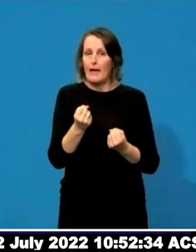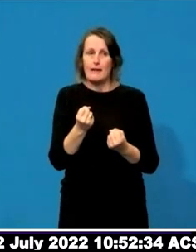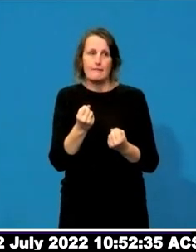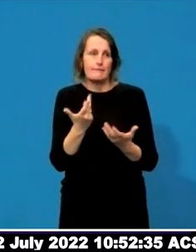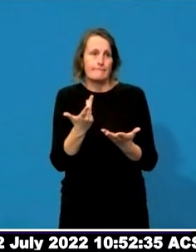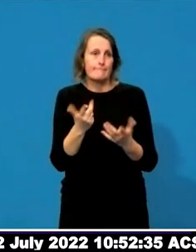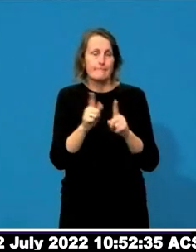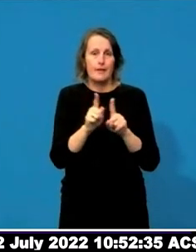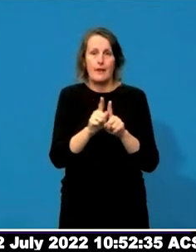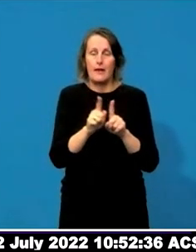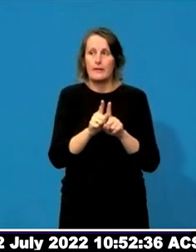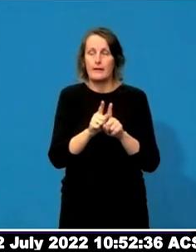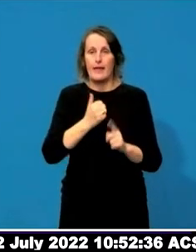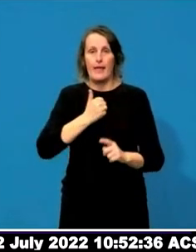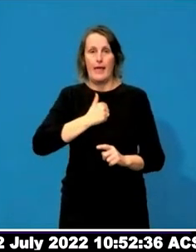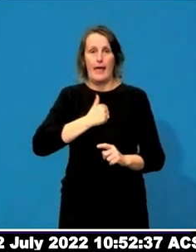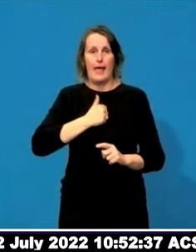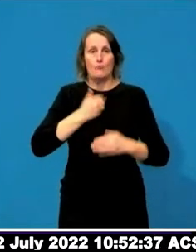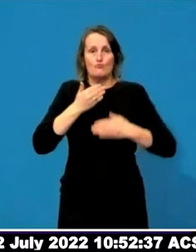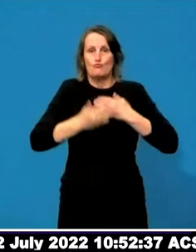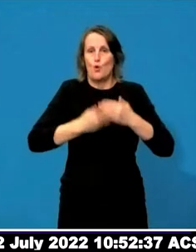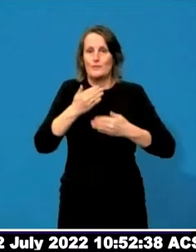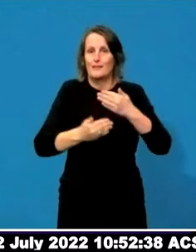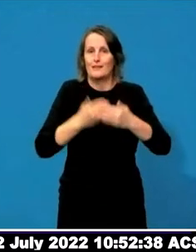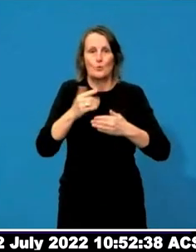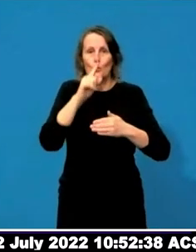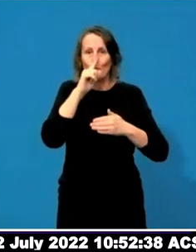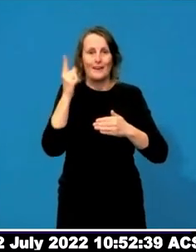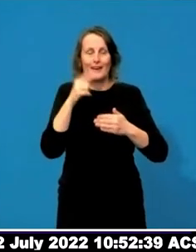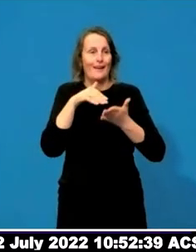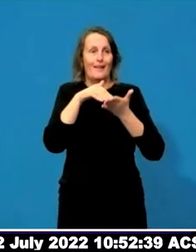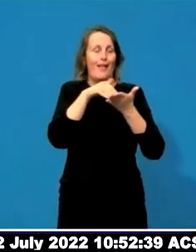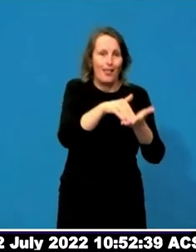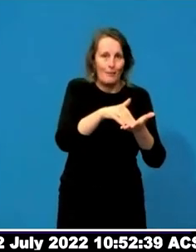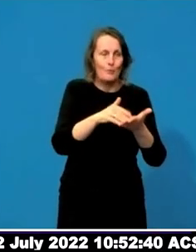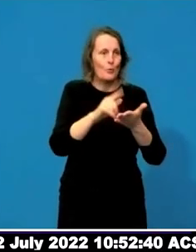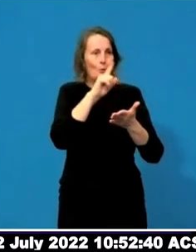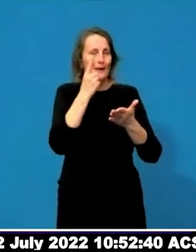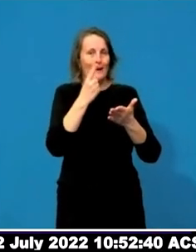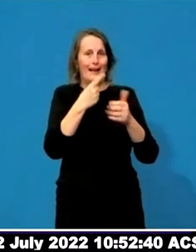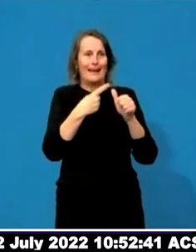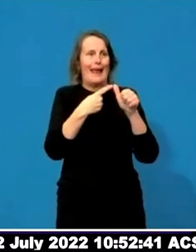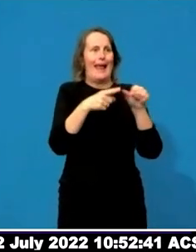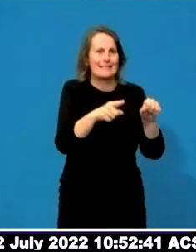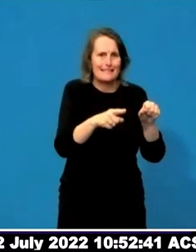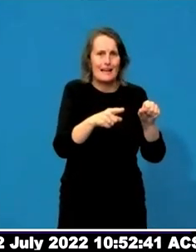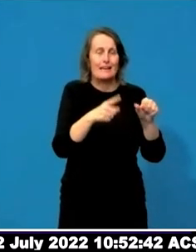aren't able to address the issue satisfactorily, my team will escalate the matters to myself.